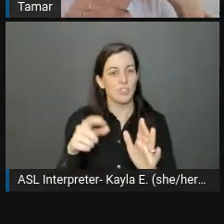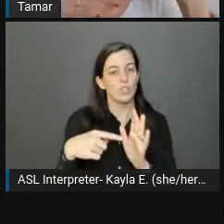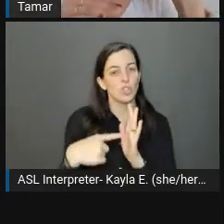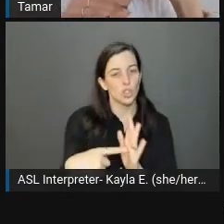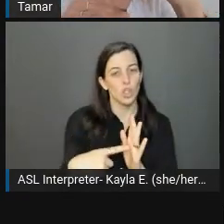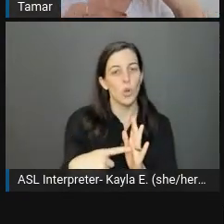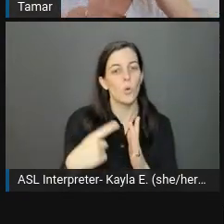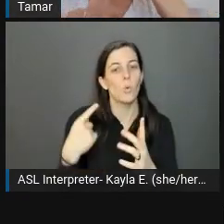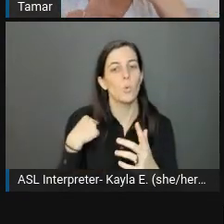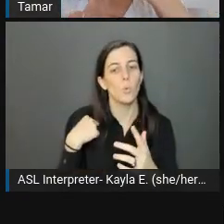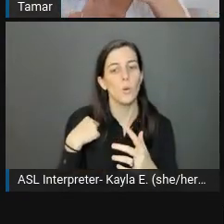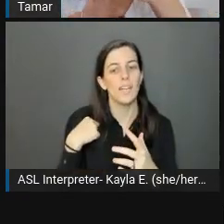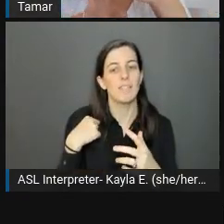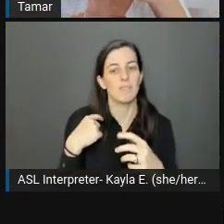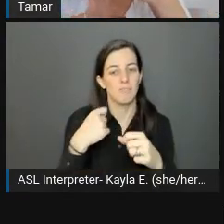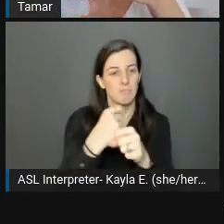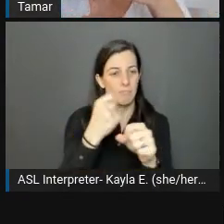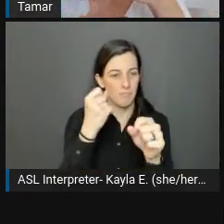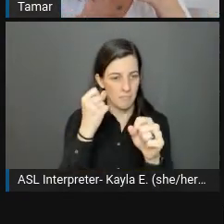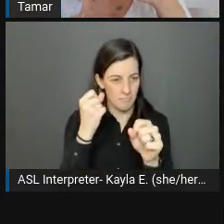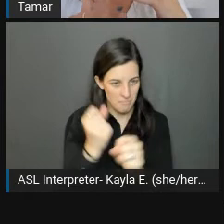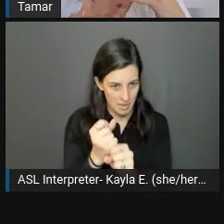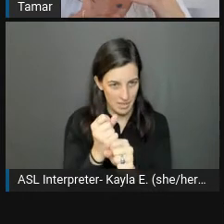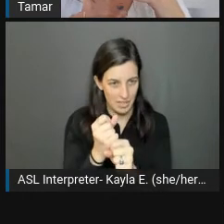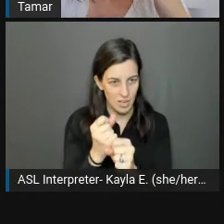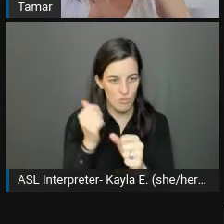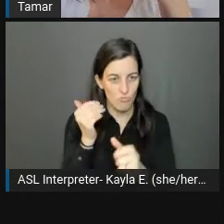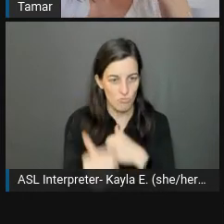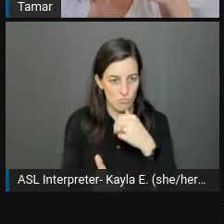or we're creating a process where automatic testing